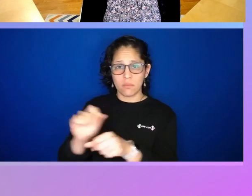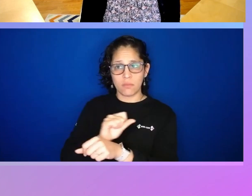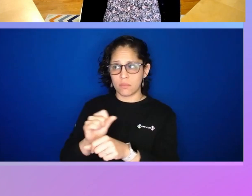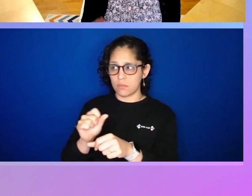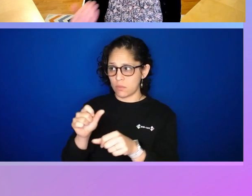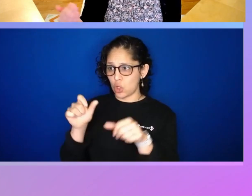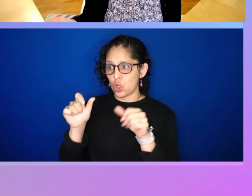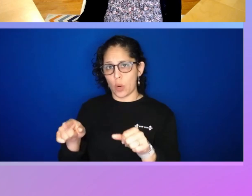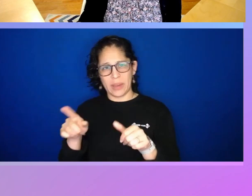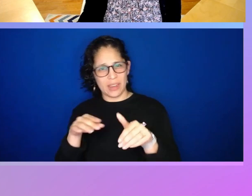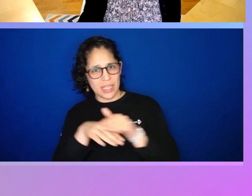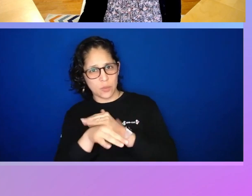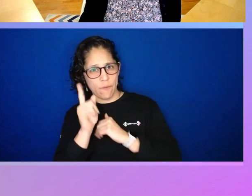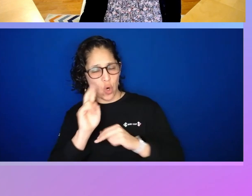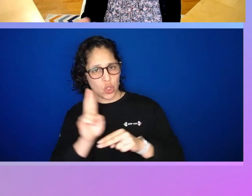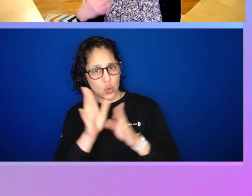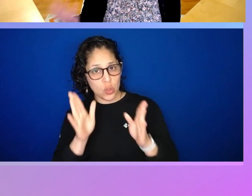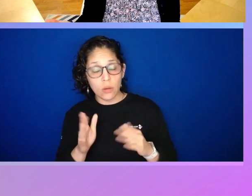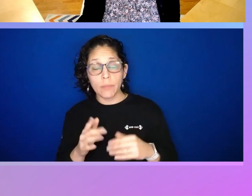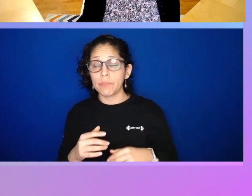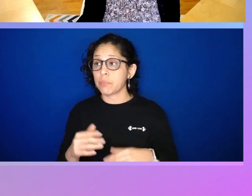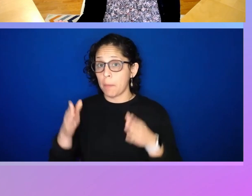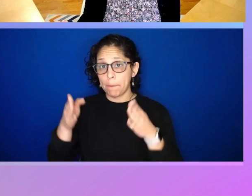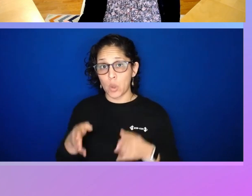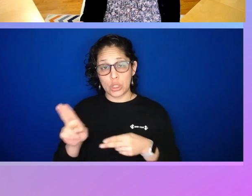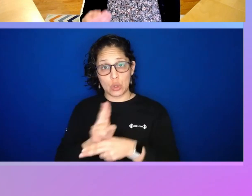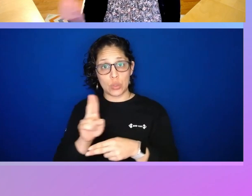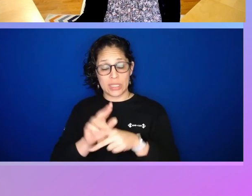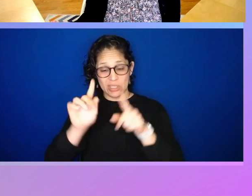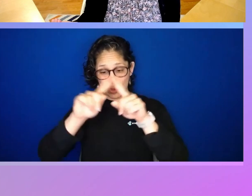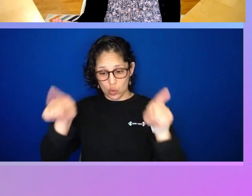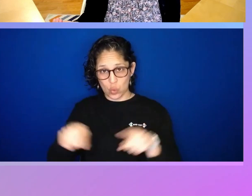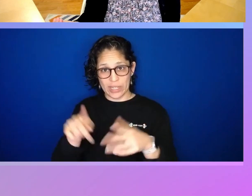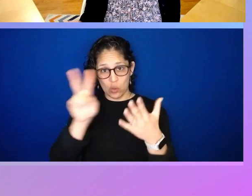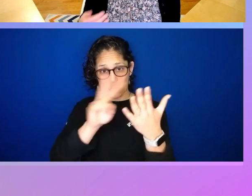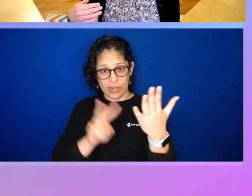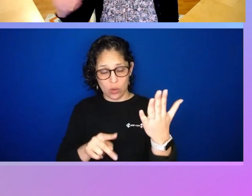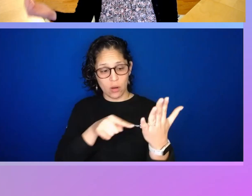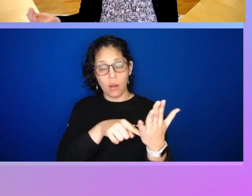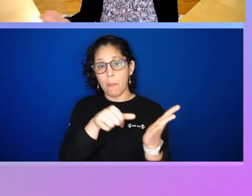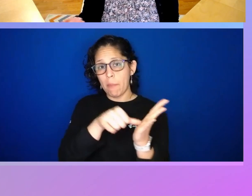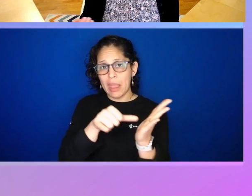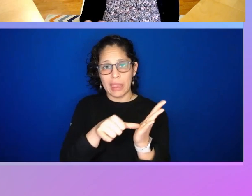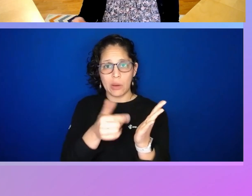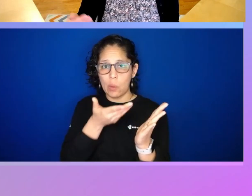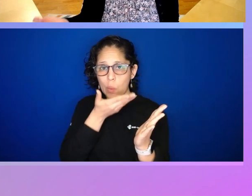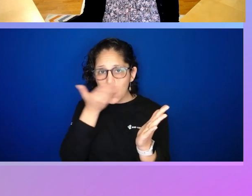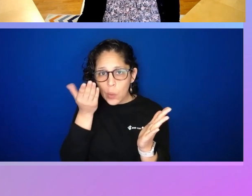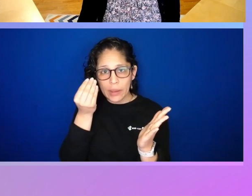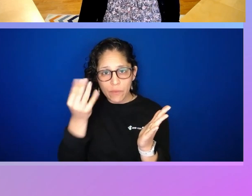into that coding HTML territory. I know some designers may not be super comfortable editing